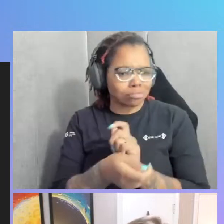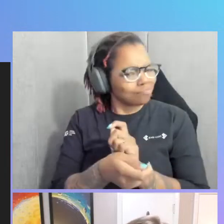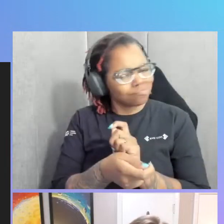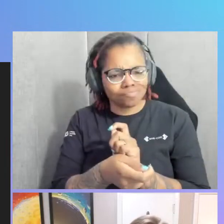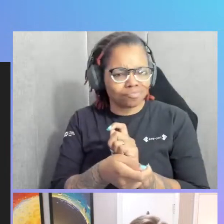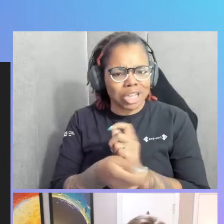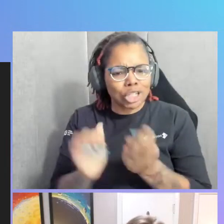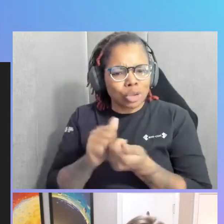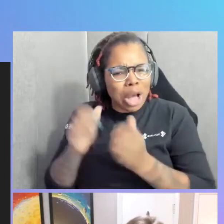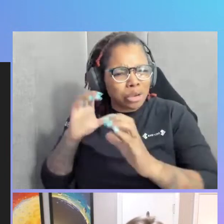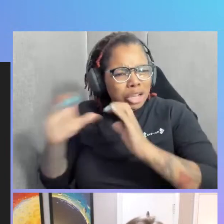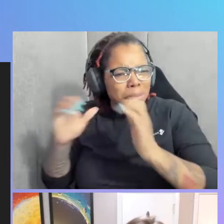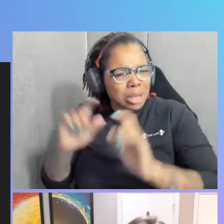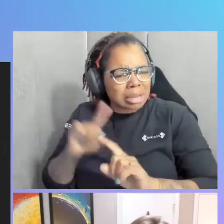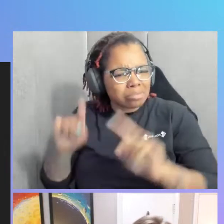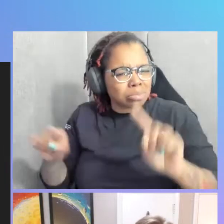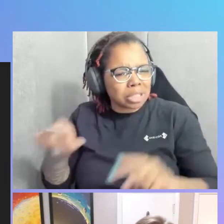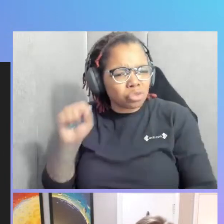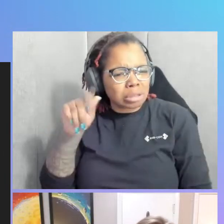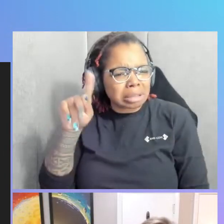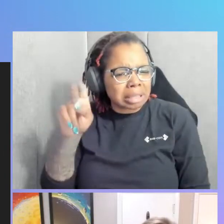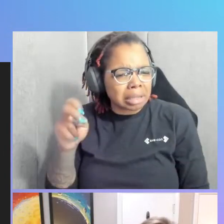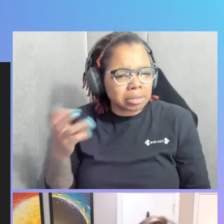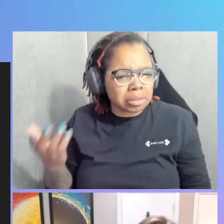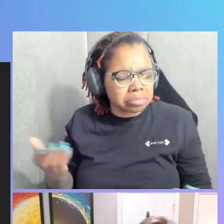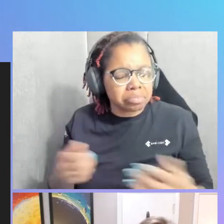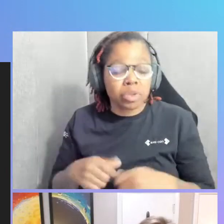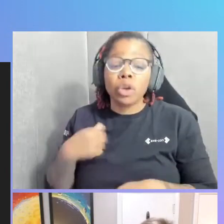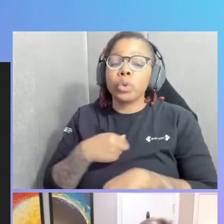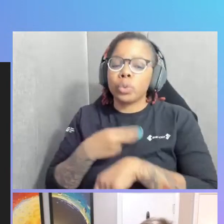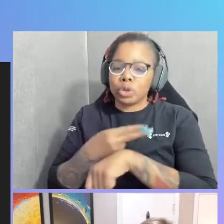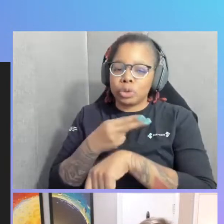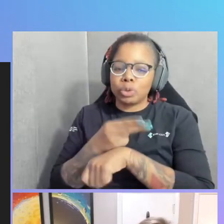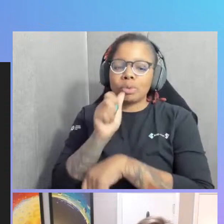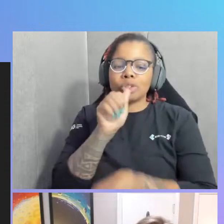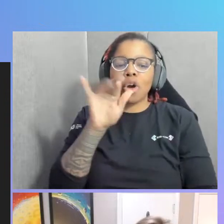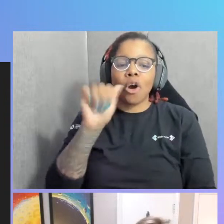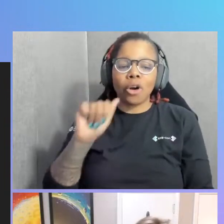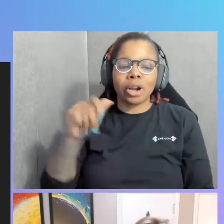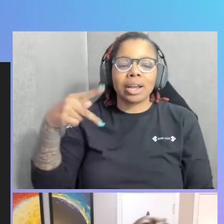difference in these states? We can use the aria pressed